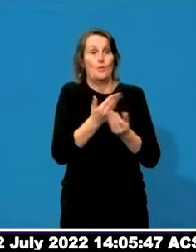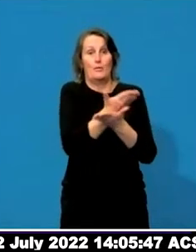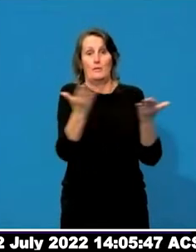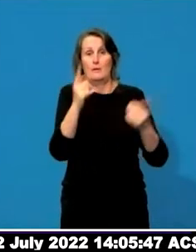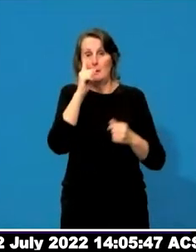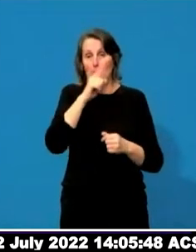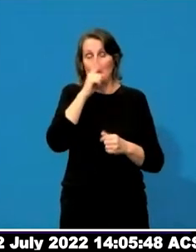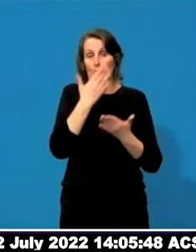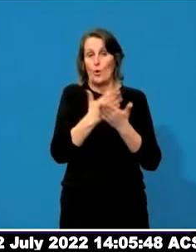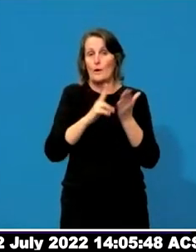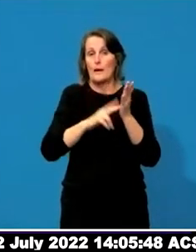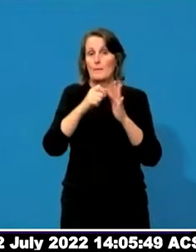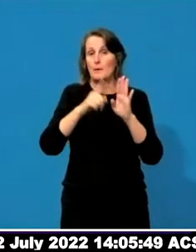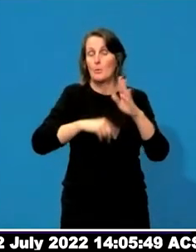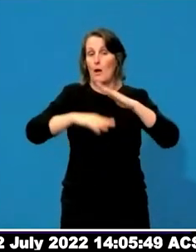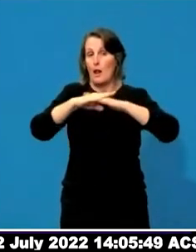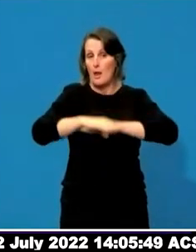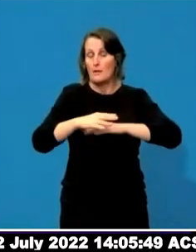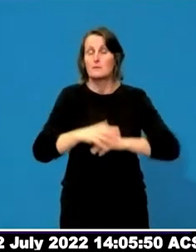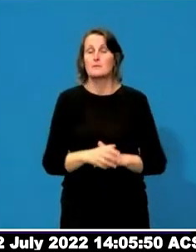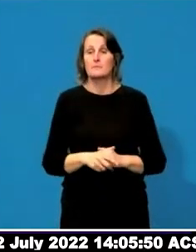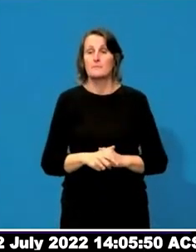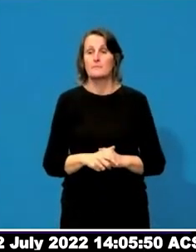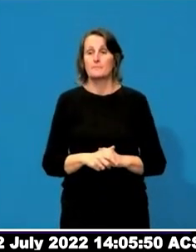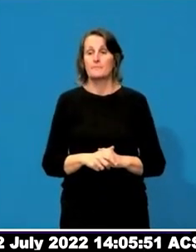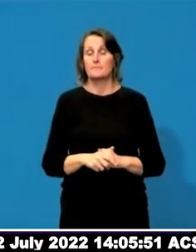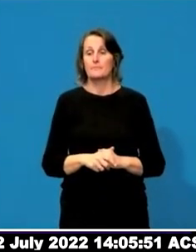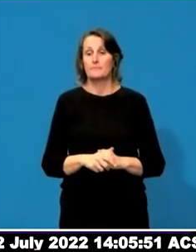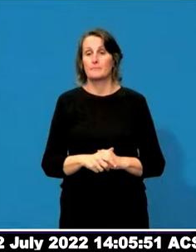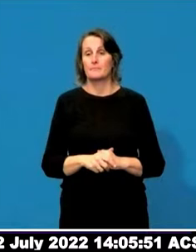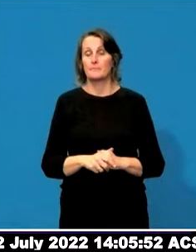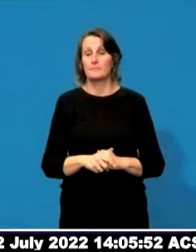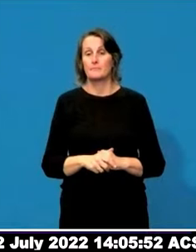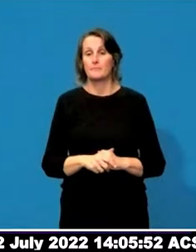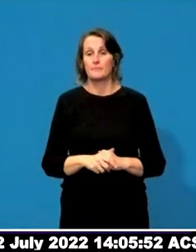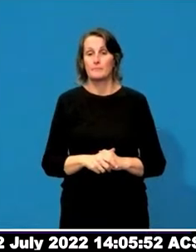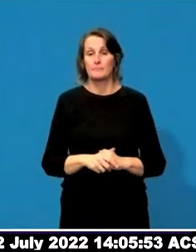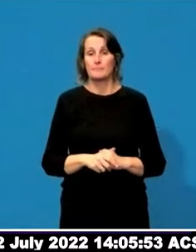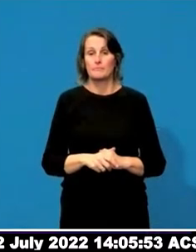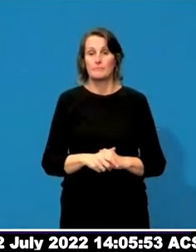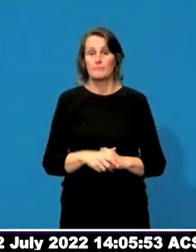And you talked about some of those assumptions, which is the significant level of poverty,